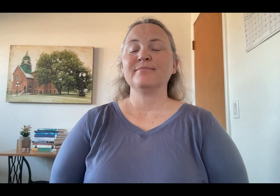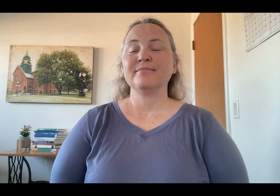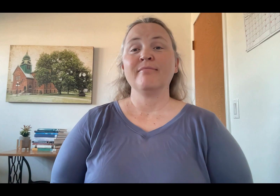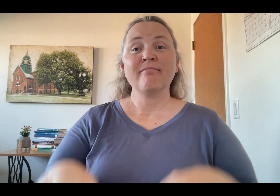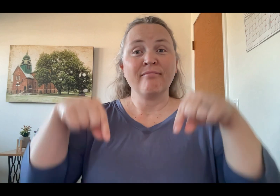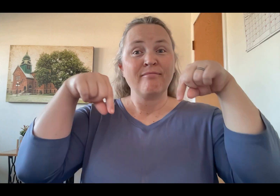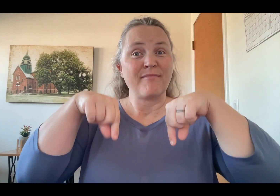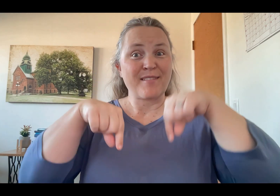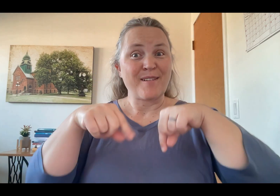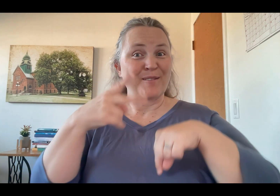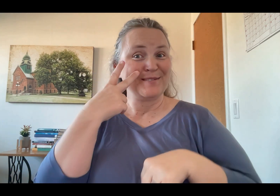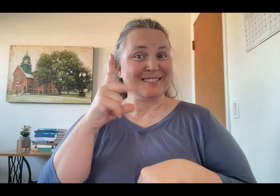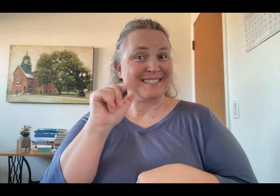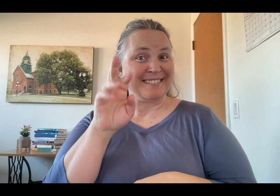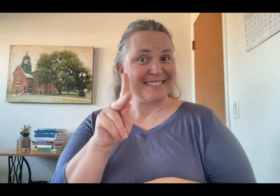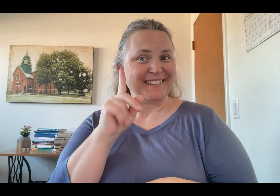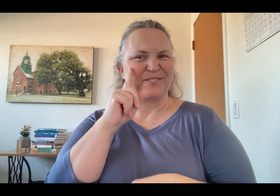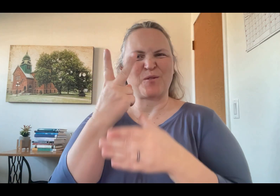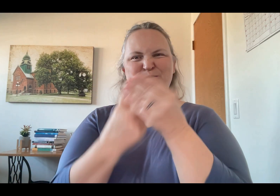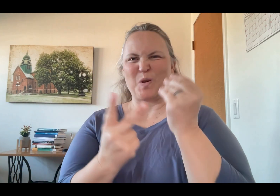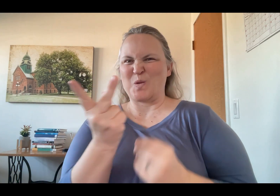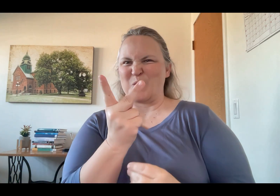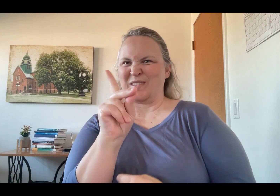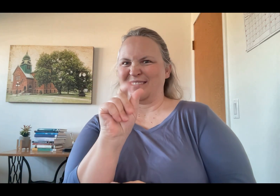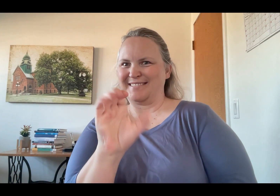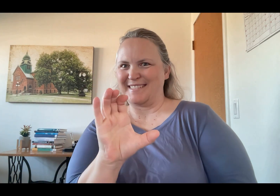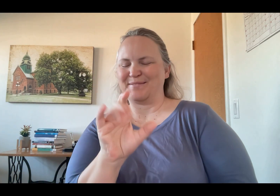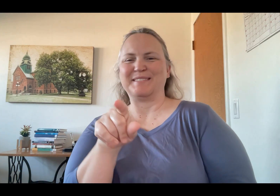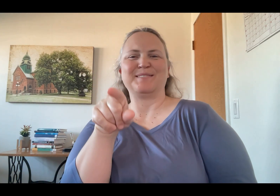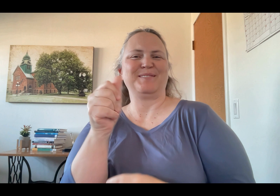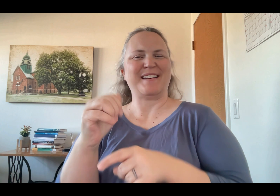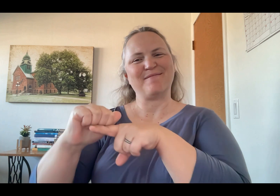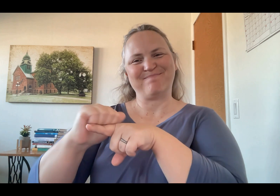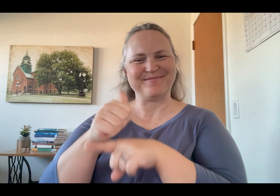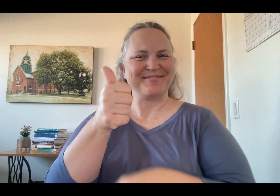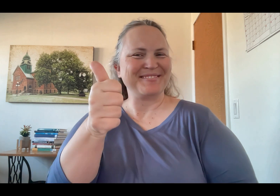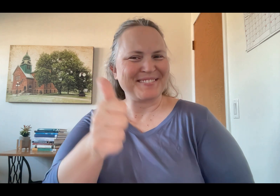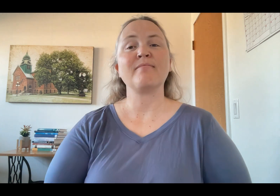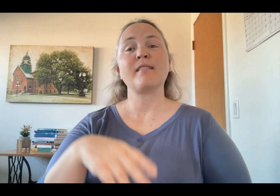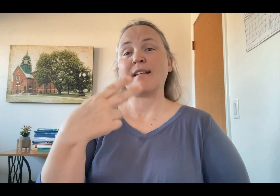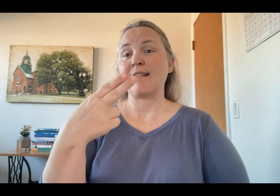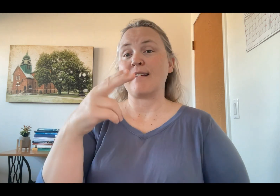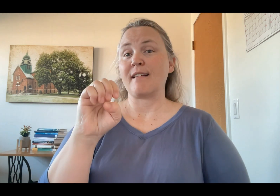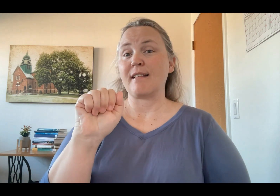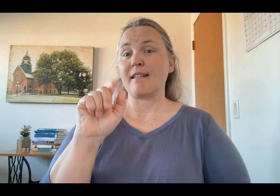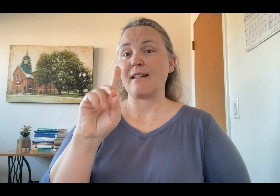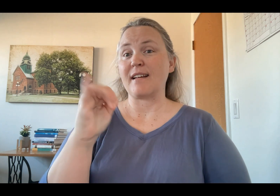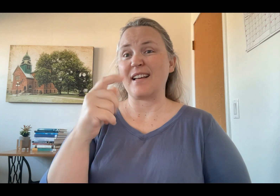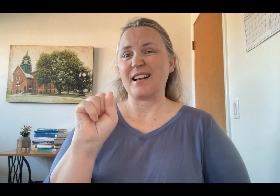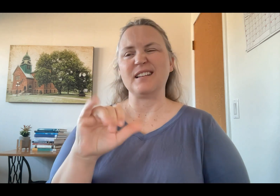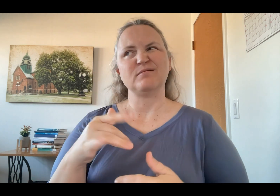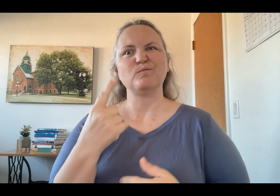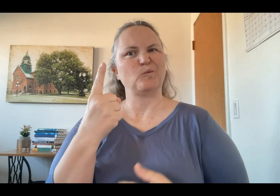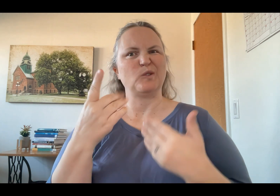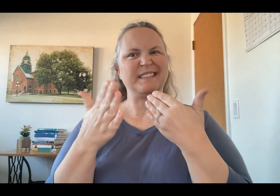I've included a link below in the description to both documents. So you can play around with the heading features. Using headings is one quick to implement strategy.